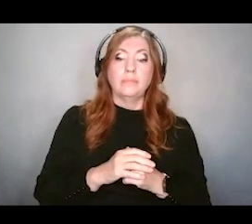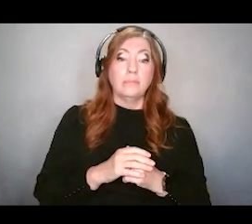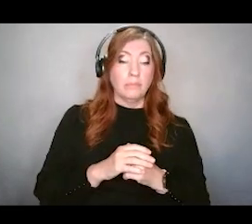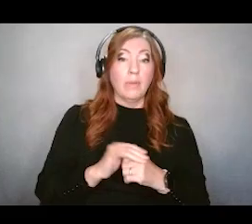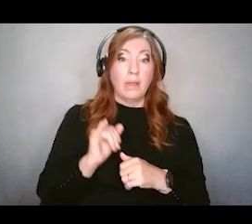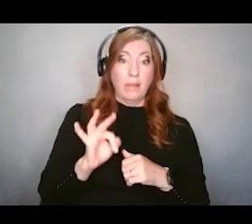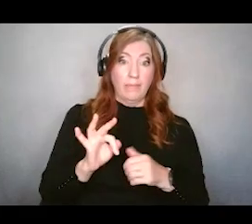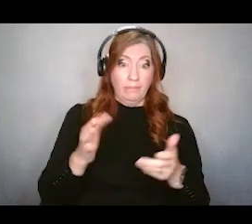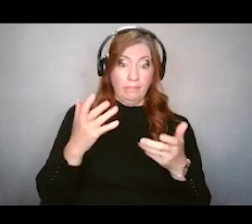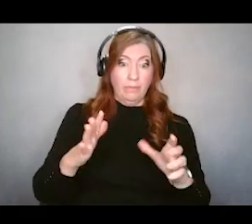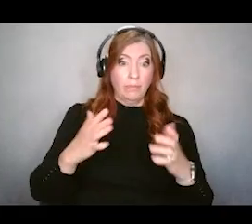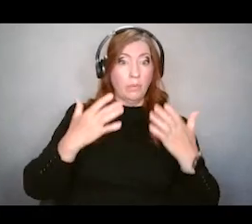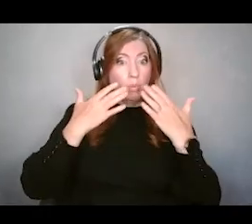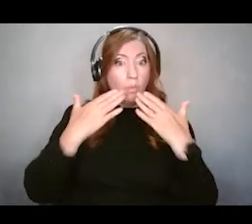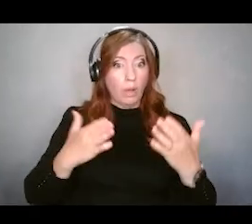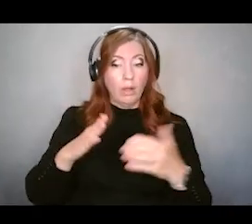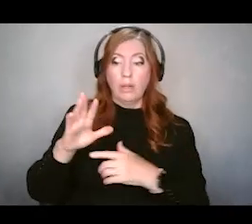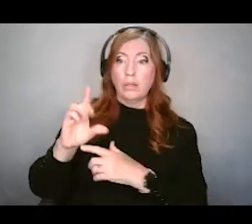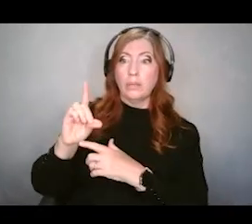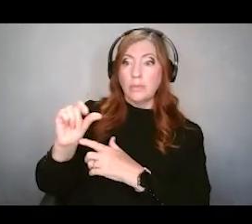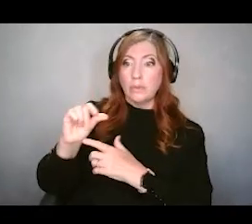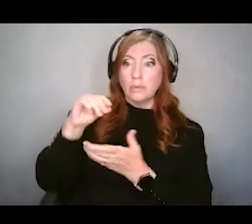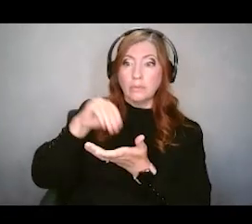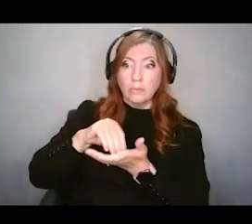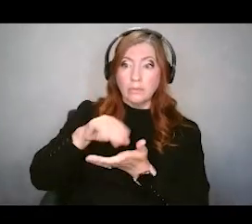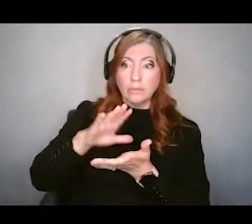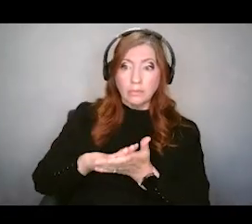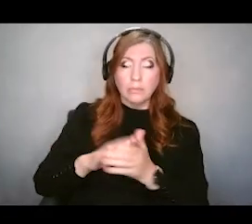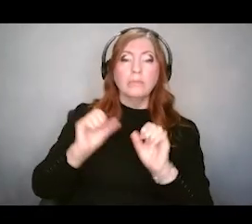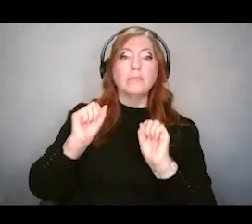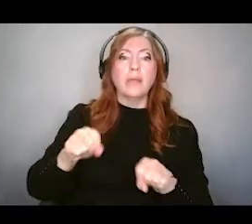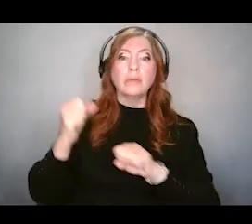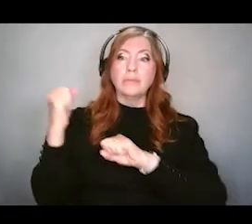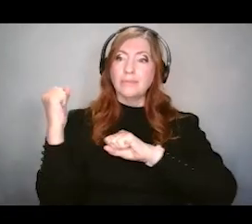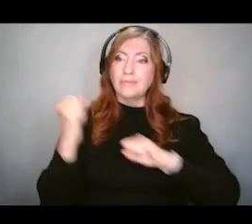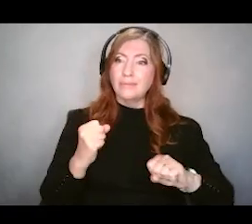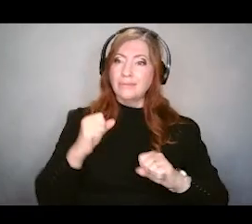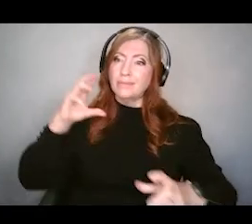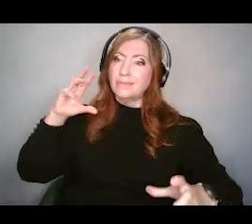disability documentation can strengthen the overall experience for participants